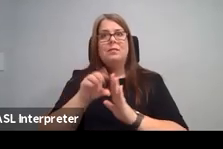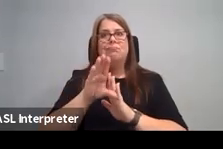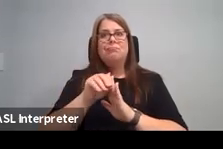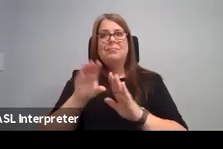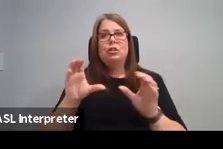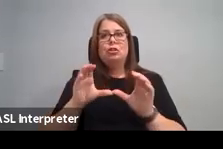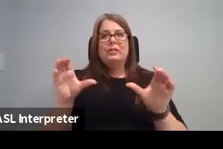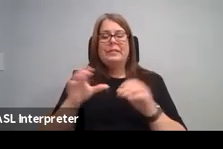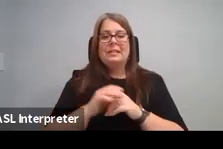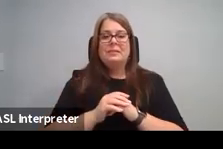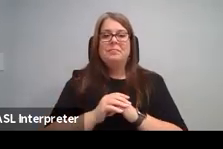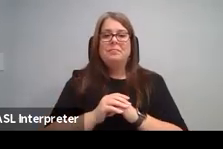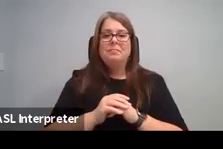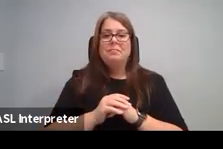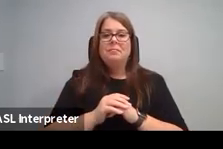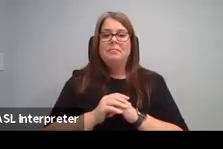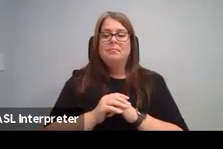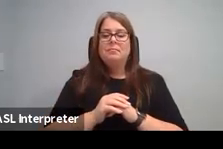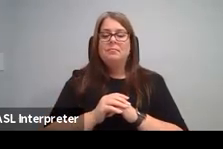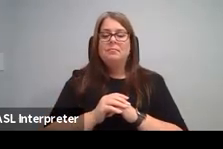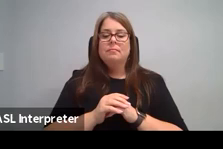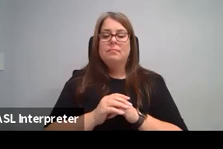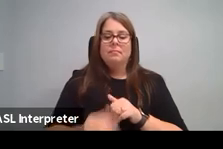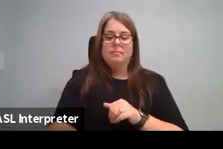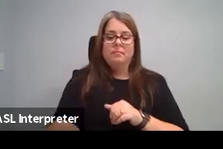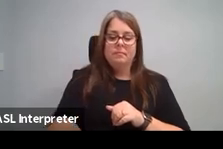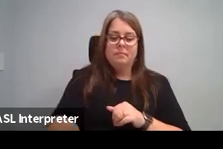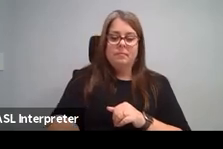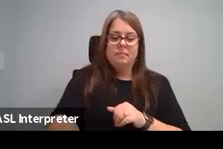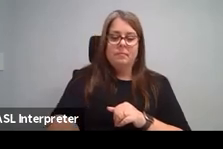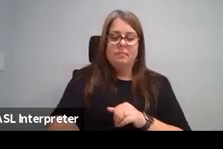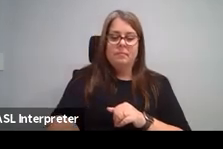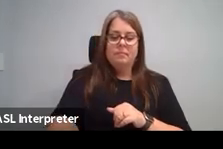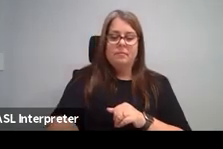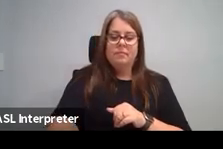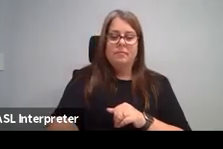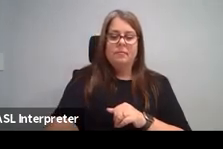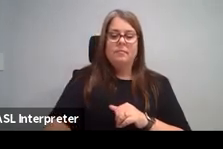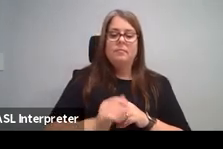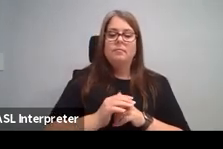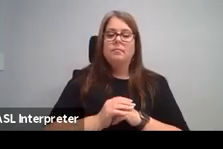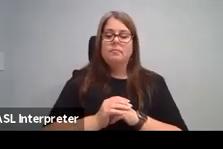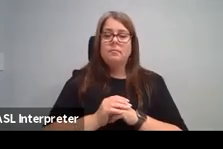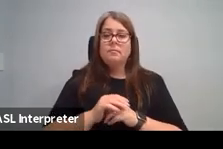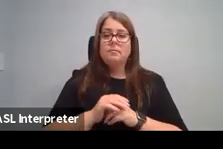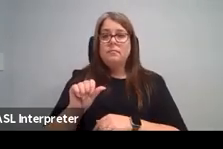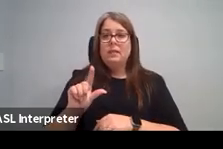Jewyl Alderson Clarke, SDCOE: So again, here are some of the things that you could do. Jewyl Alderson Clarke, SDCOE: That awesome. Did you want to talk about movies.